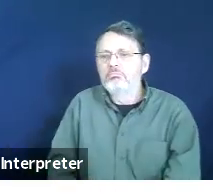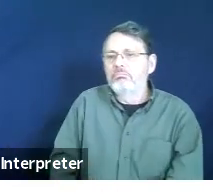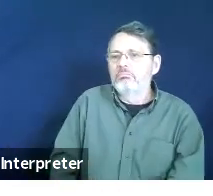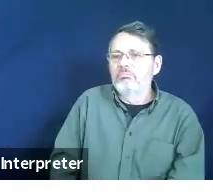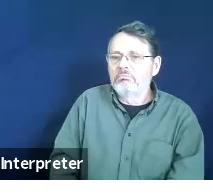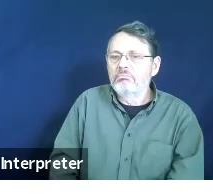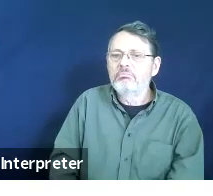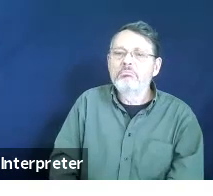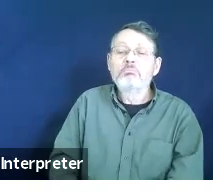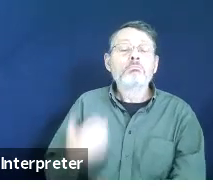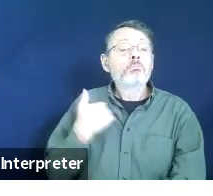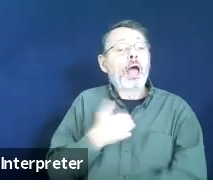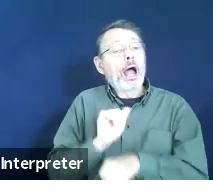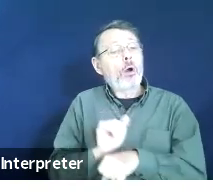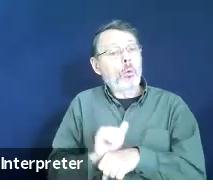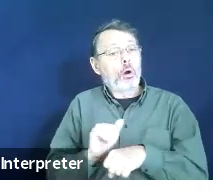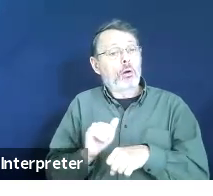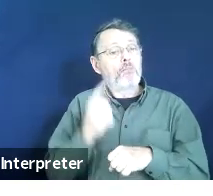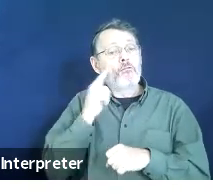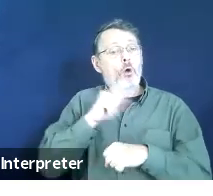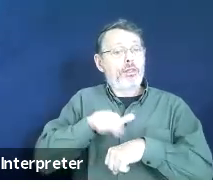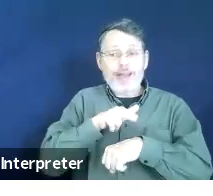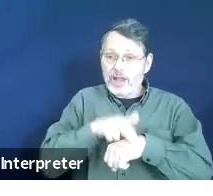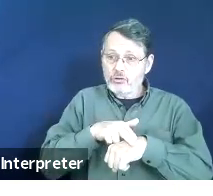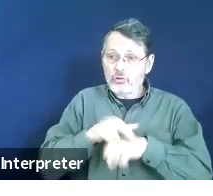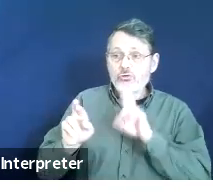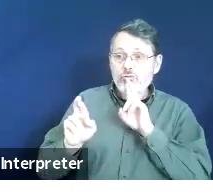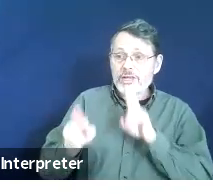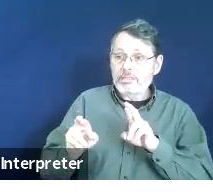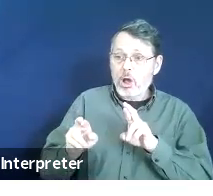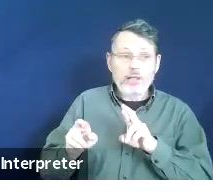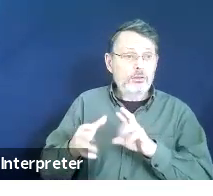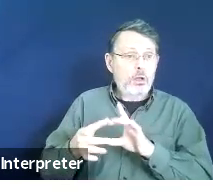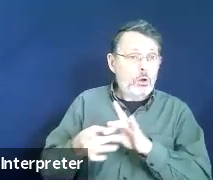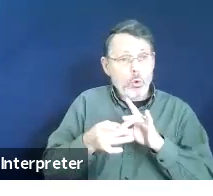The work that we have been doing in the National Response Coordination Center, the NRCC facilitates